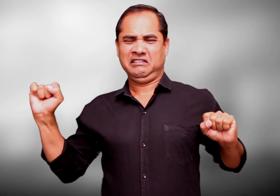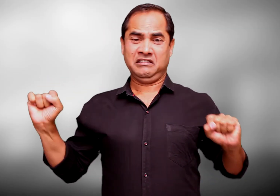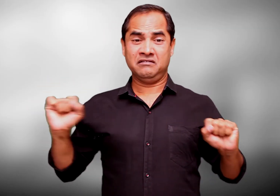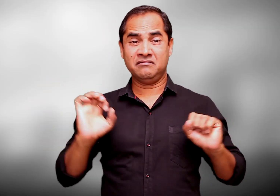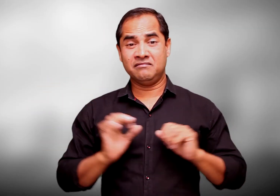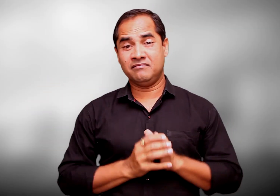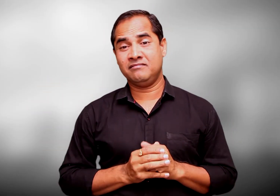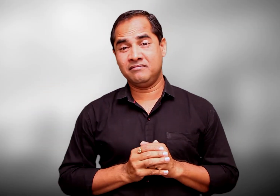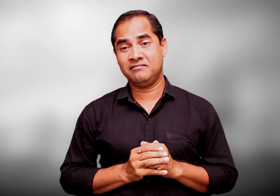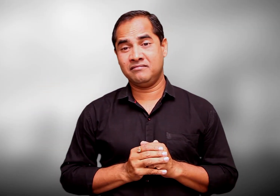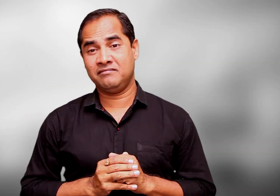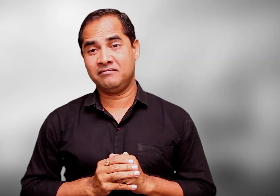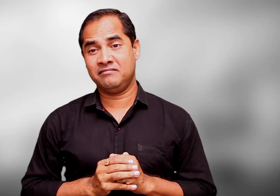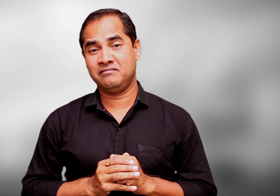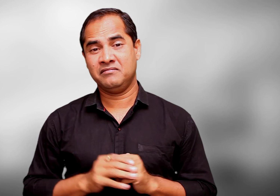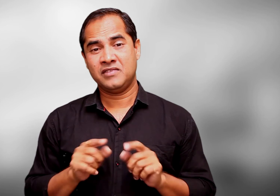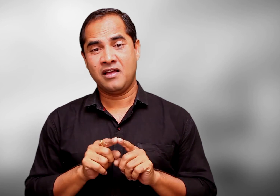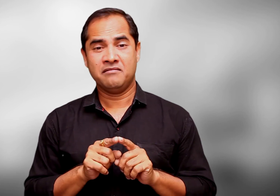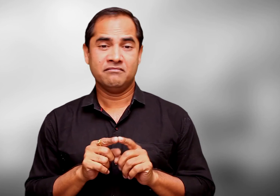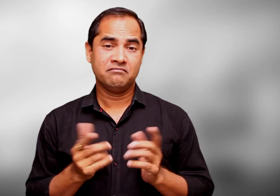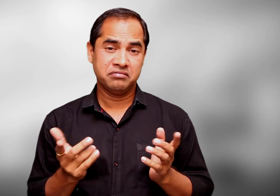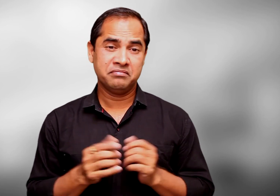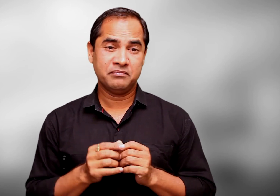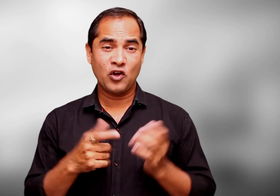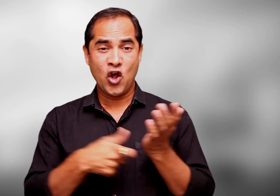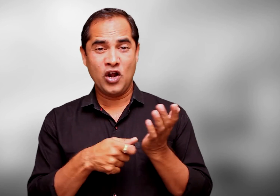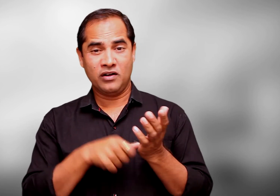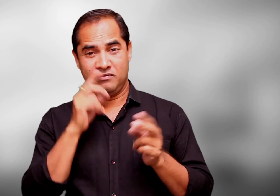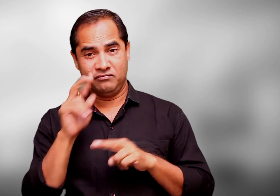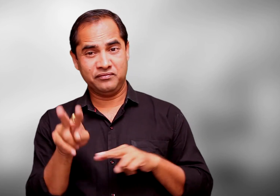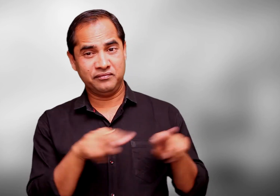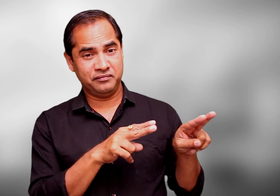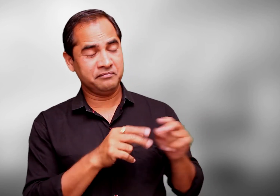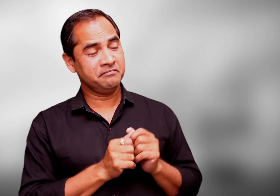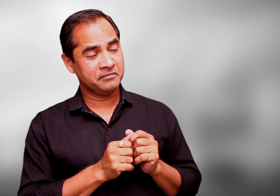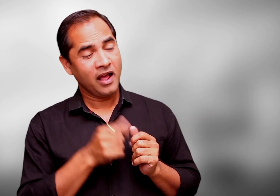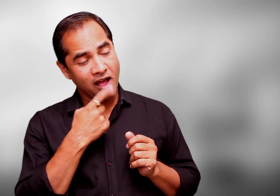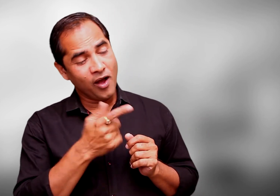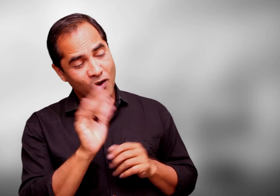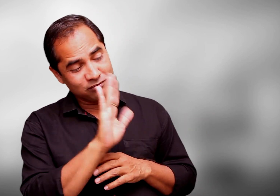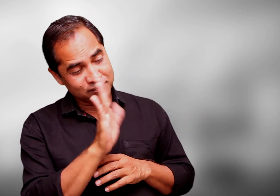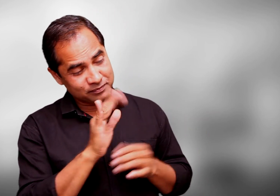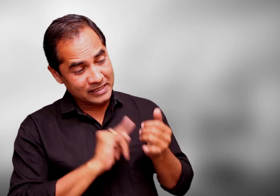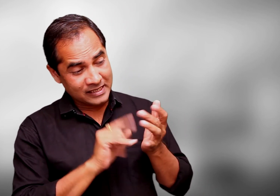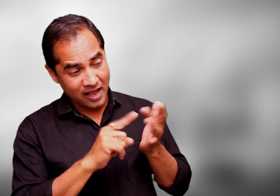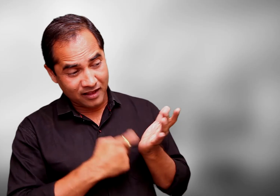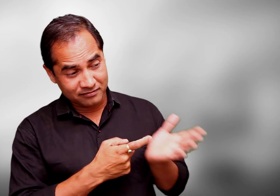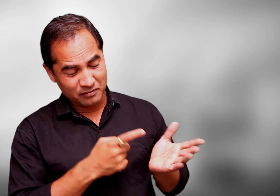stretched herself, then she turned to the conductor and said - 'Well Sir, I